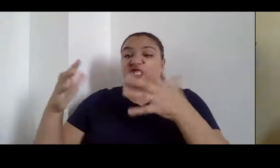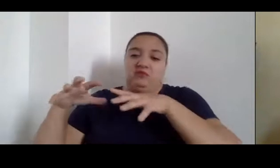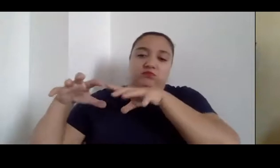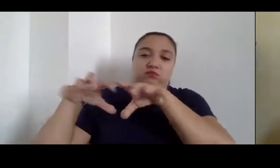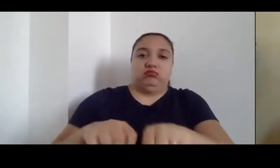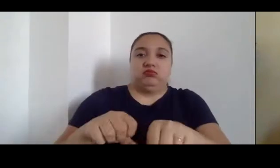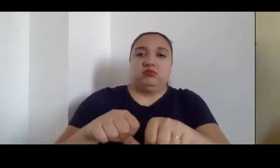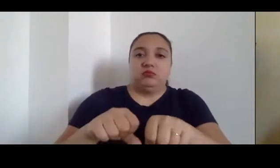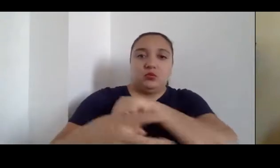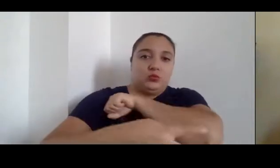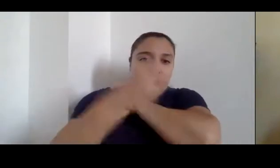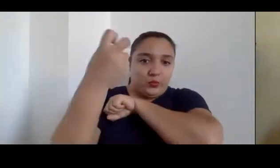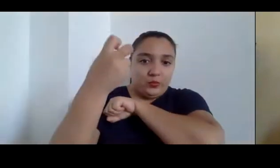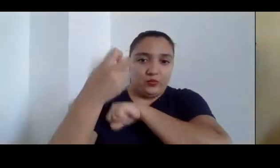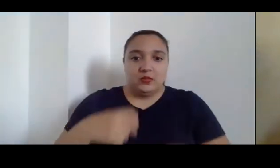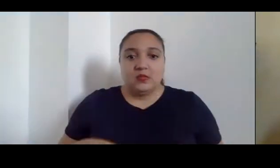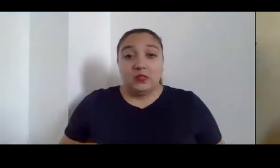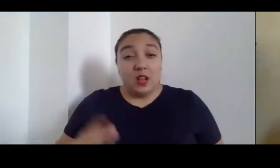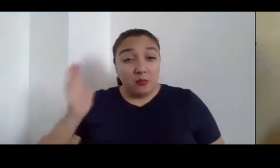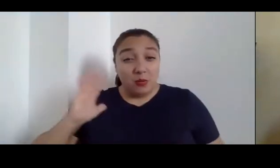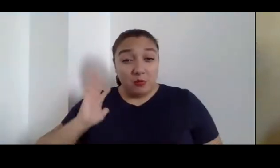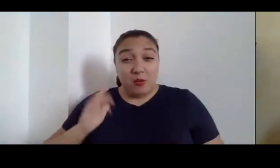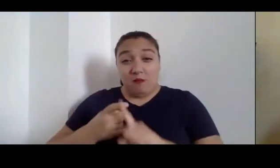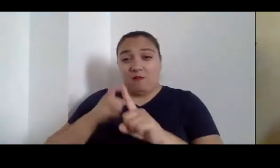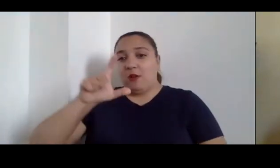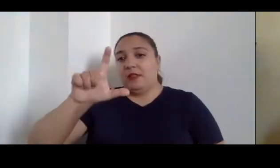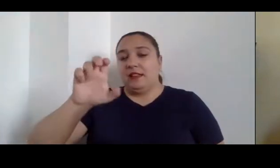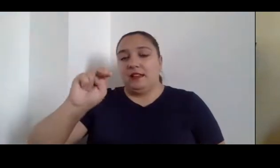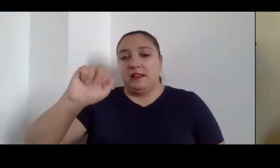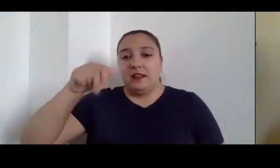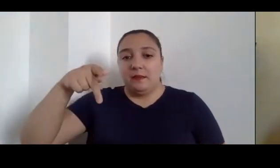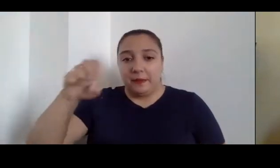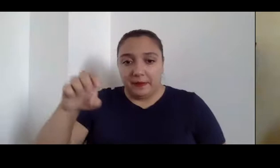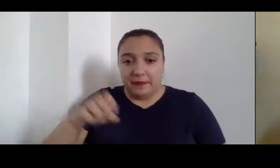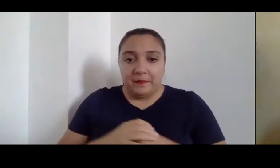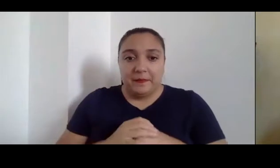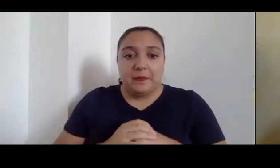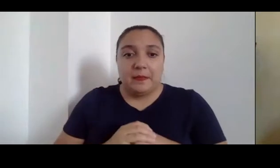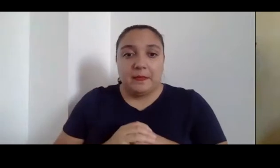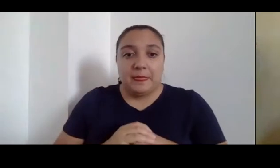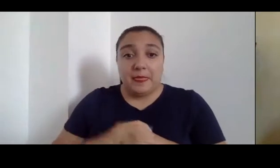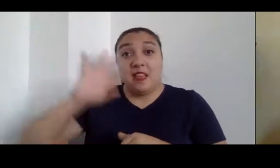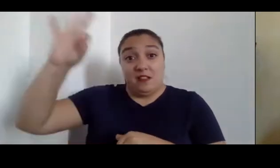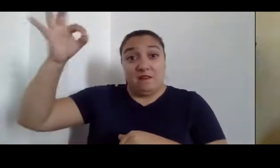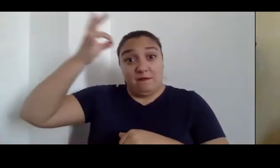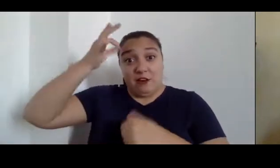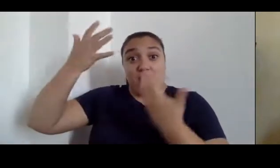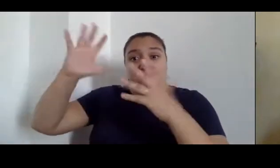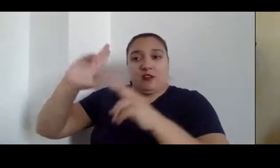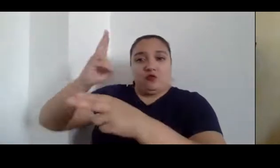unseated homeland of the Lenape people who are recognized as the Delaware nation of Oklahoma,